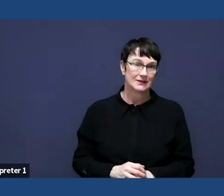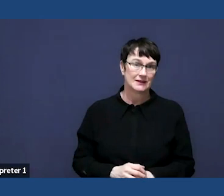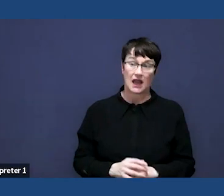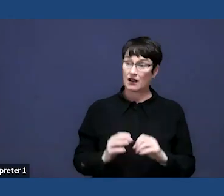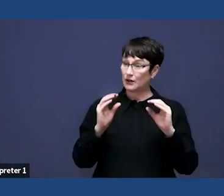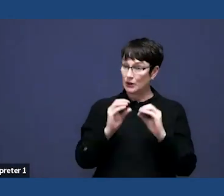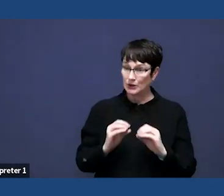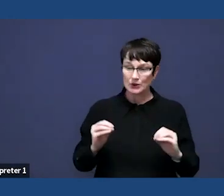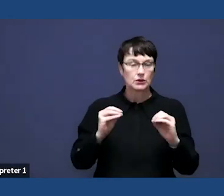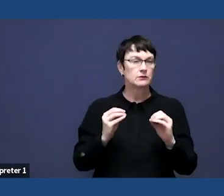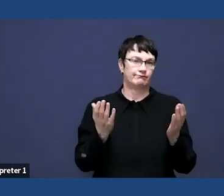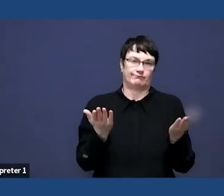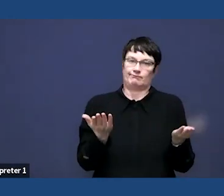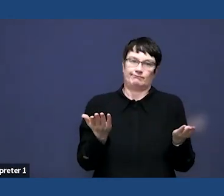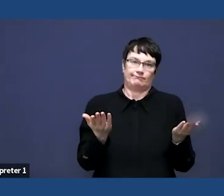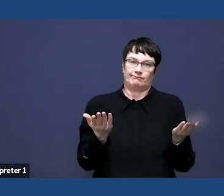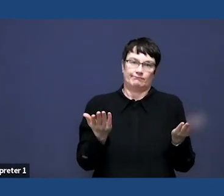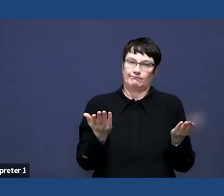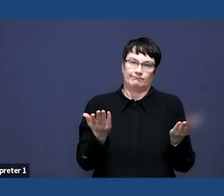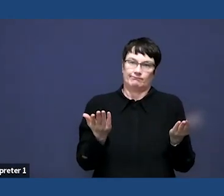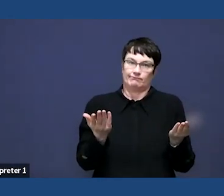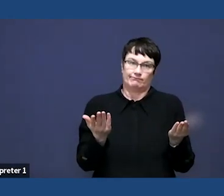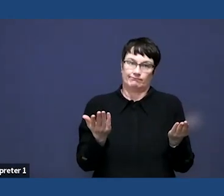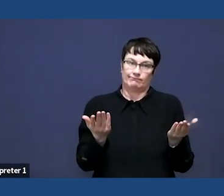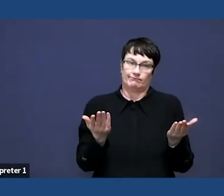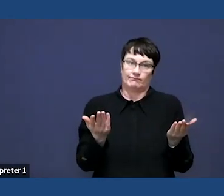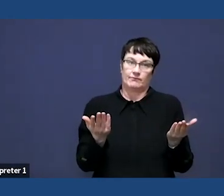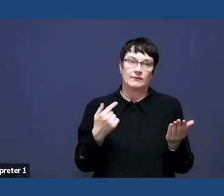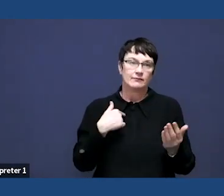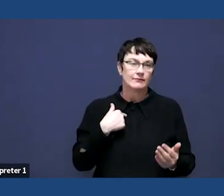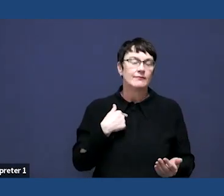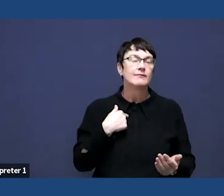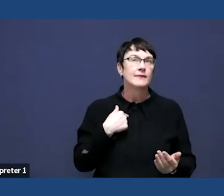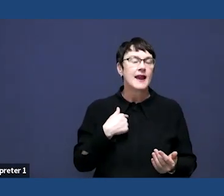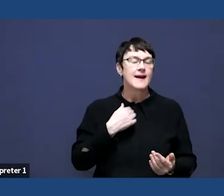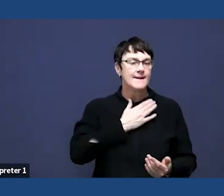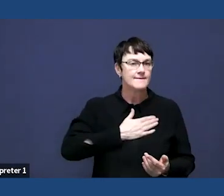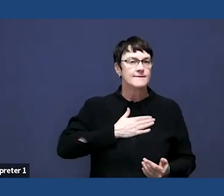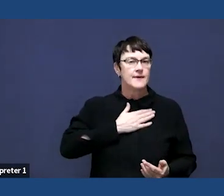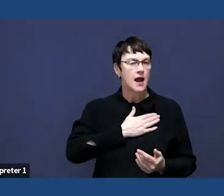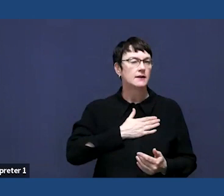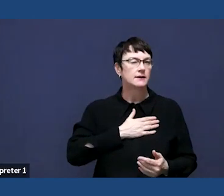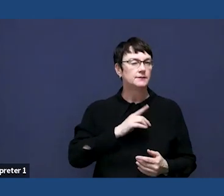But there's another aspect that I find that is fundamental why we need the private sector,